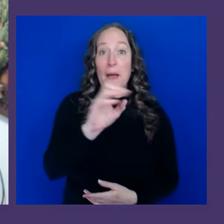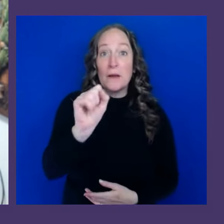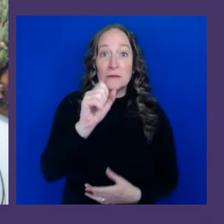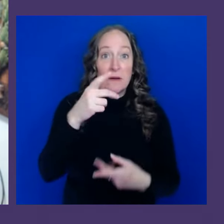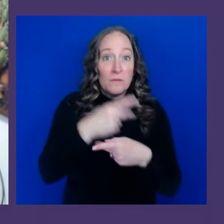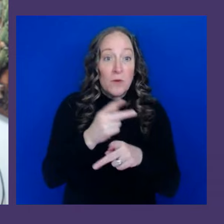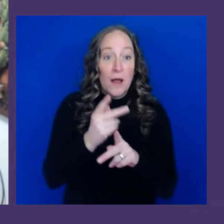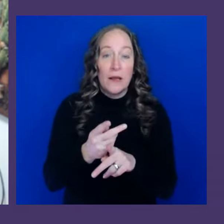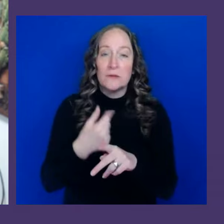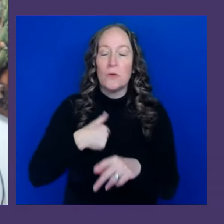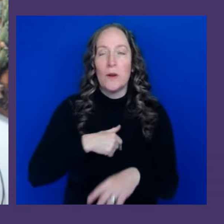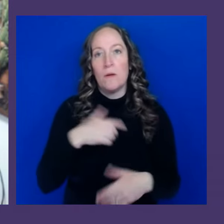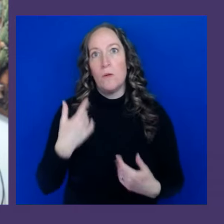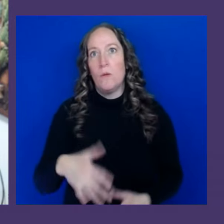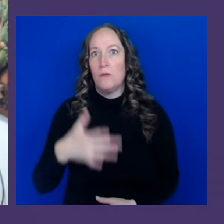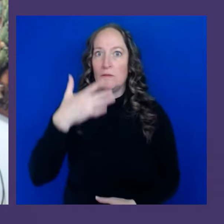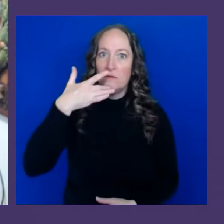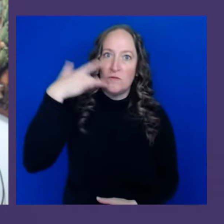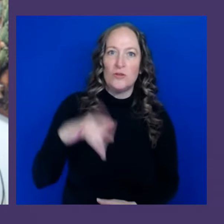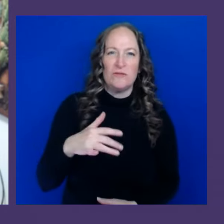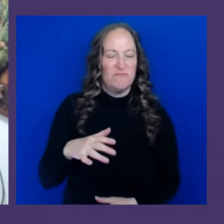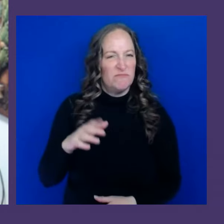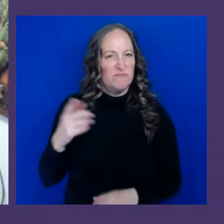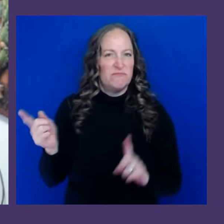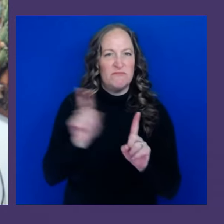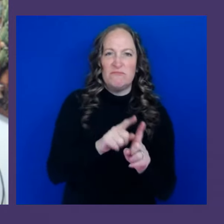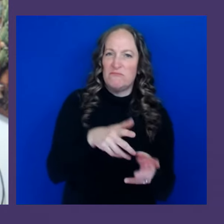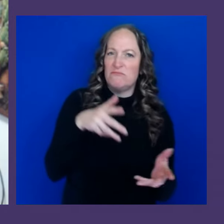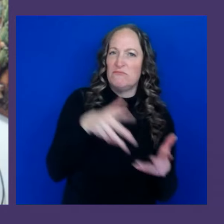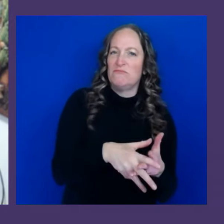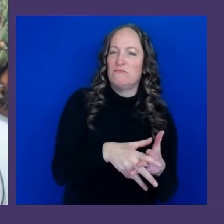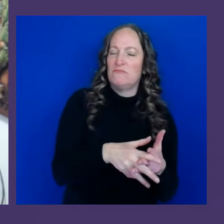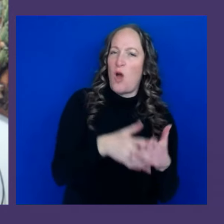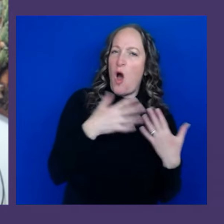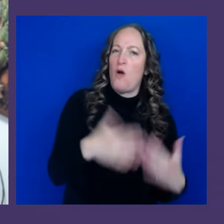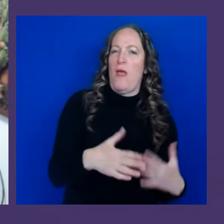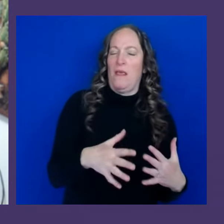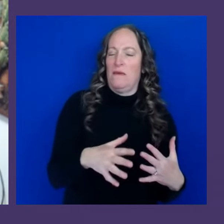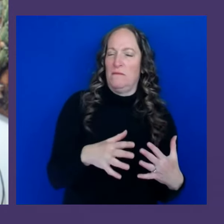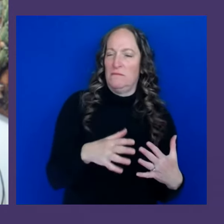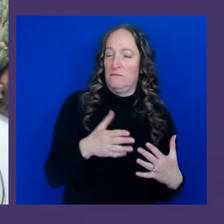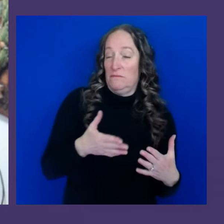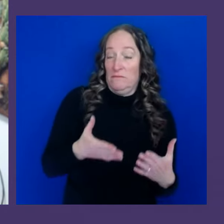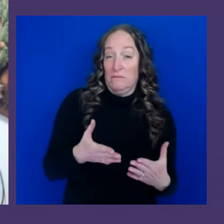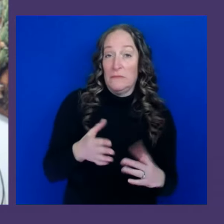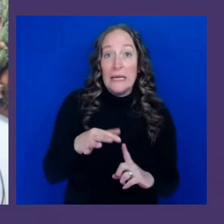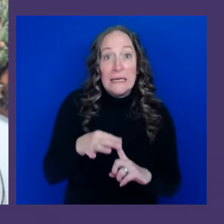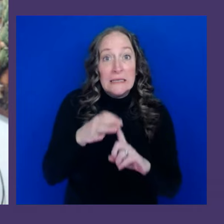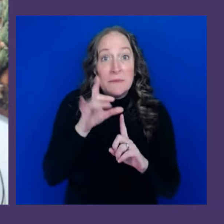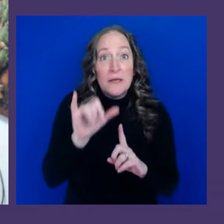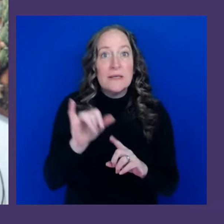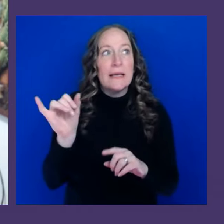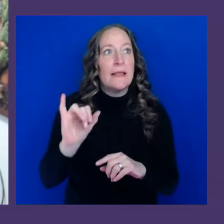fortunate that it's integrated in a lot of them. Especially with models like GPT-4,